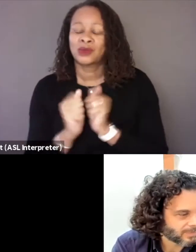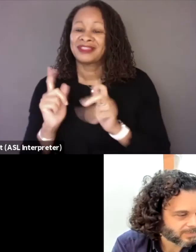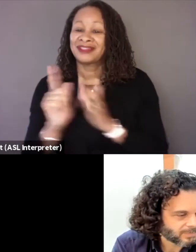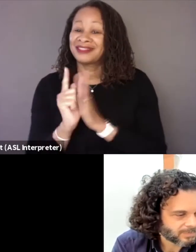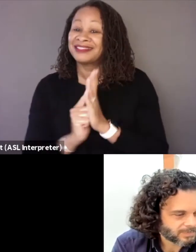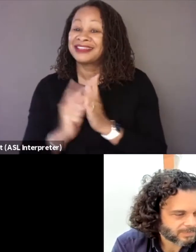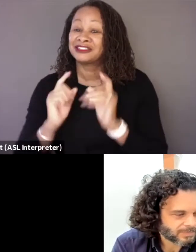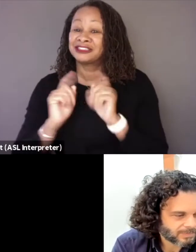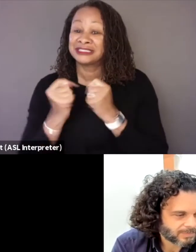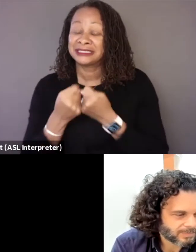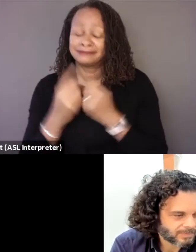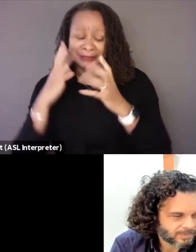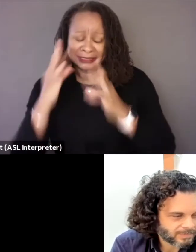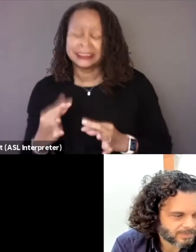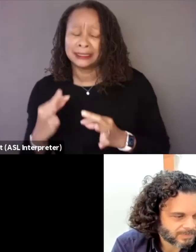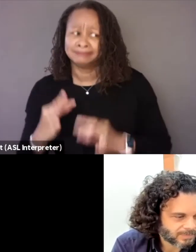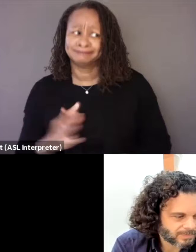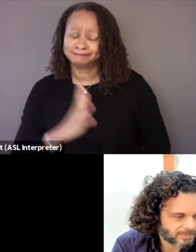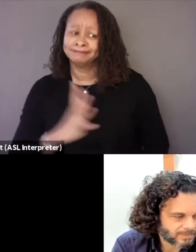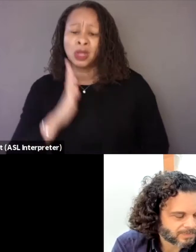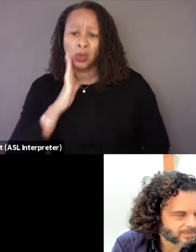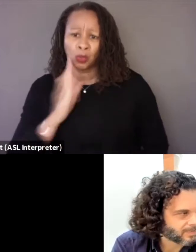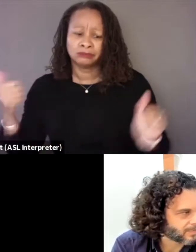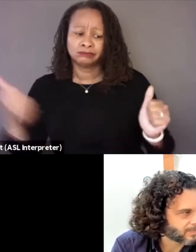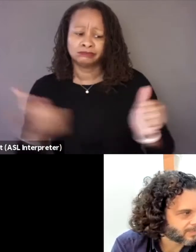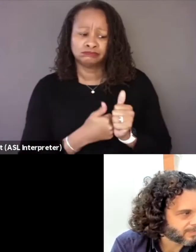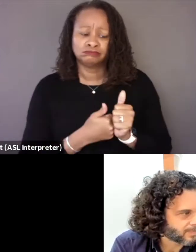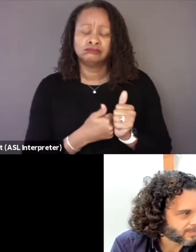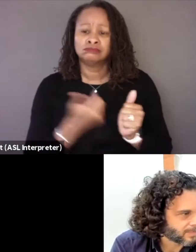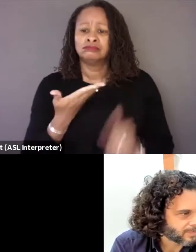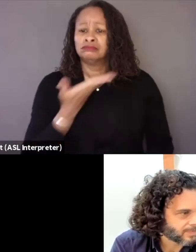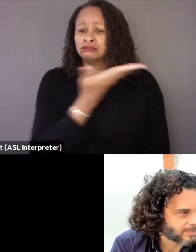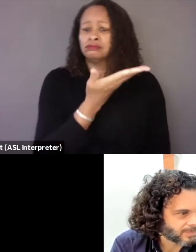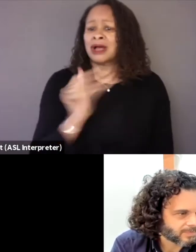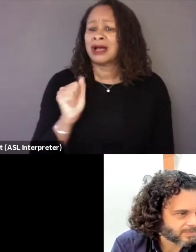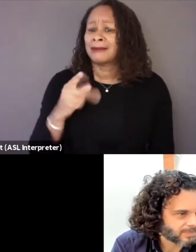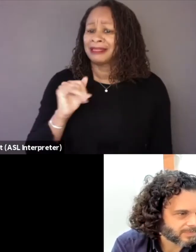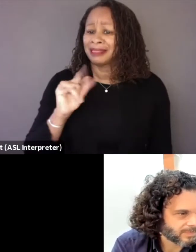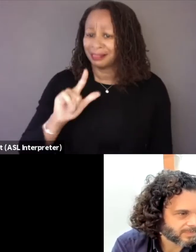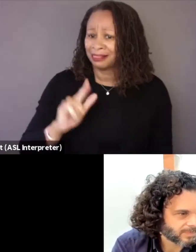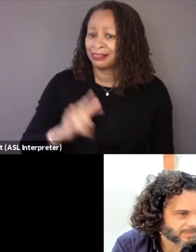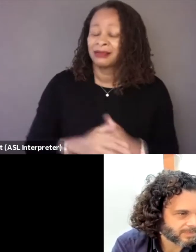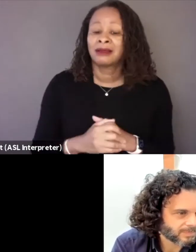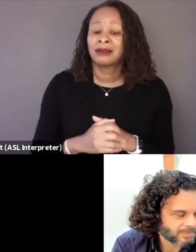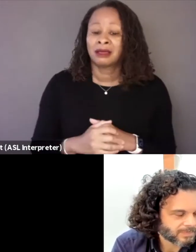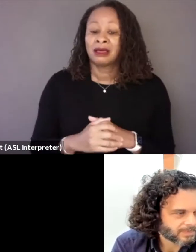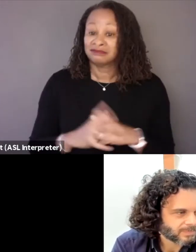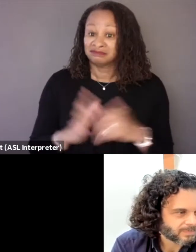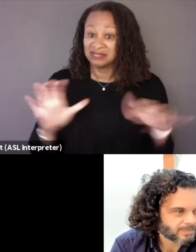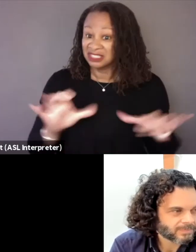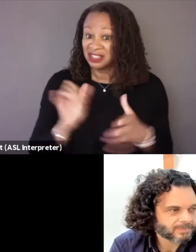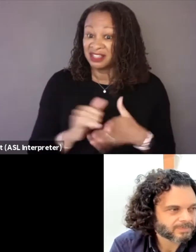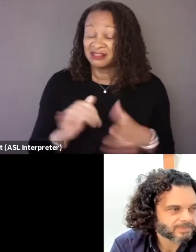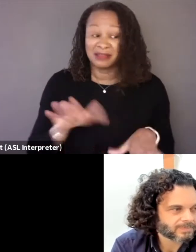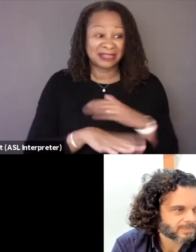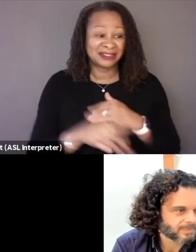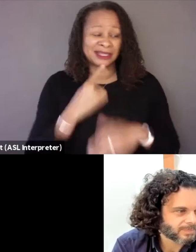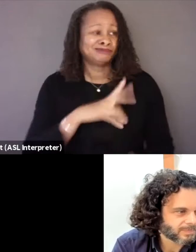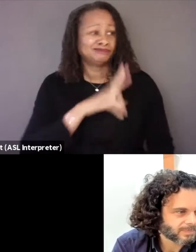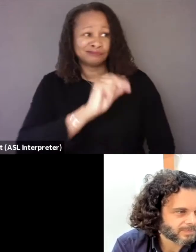for sure, yes, they're going to pursue an appeal. And that's what they did. They basically said, there's no way we're giving up on this.